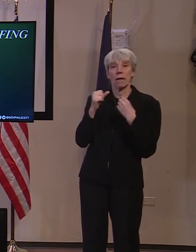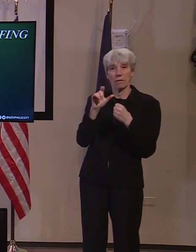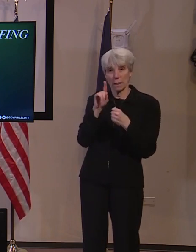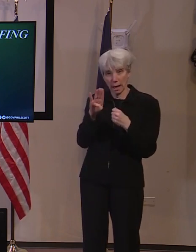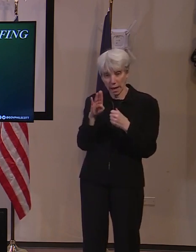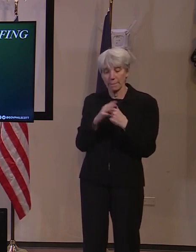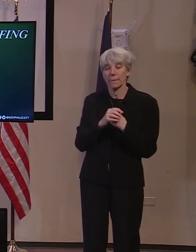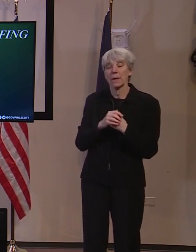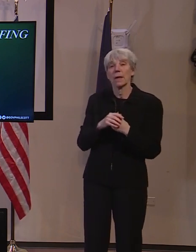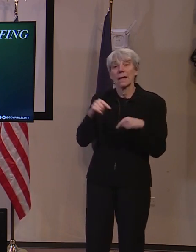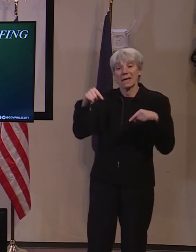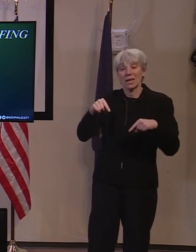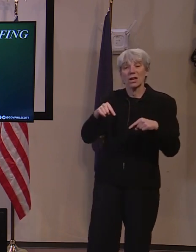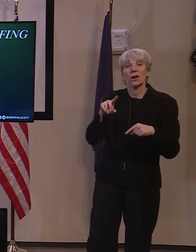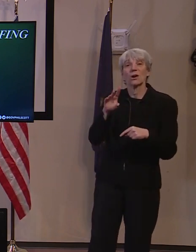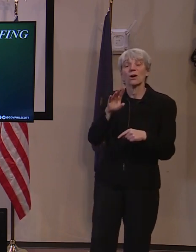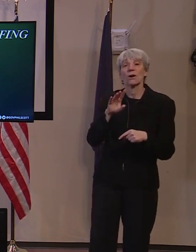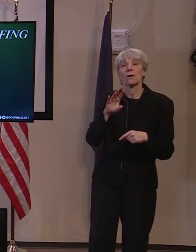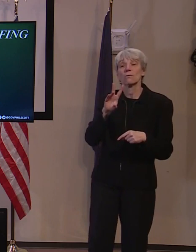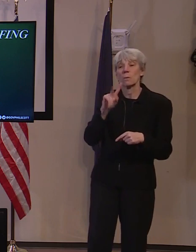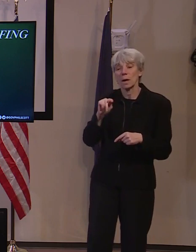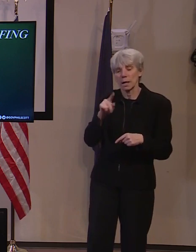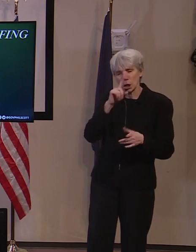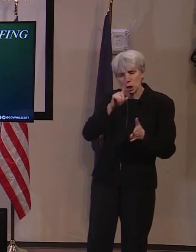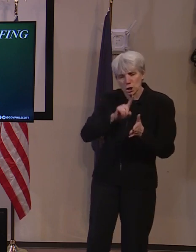there yet. Will certainly inform Vermonters